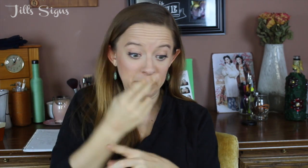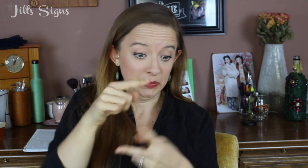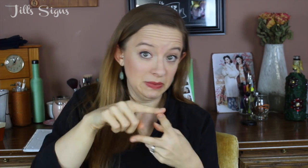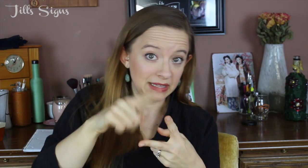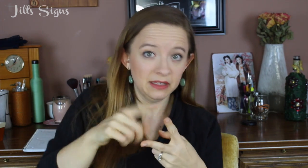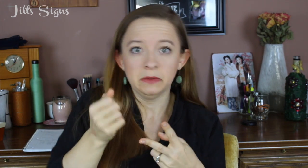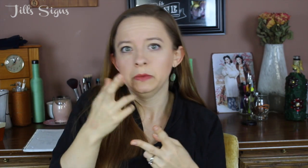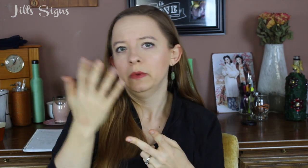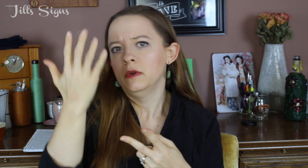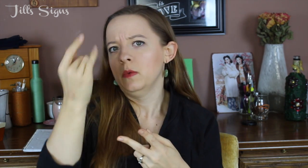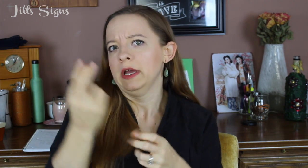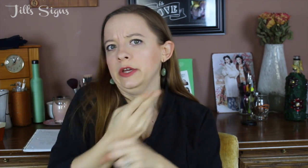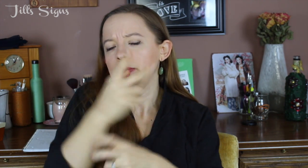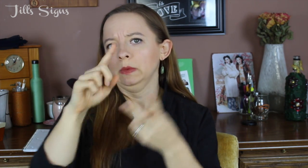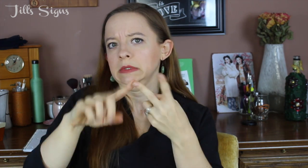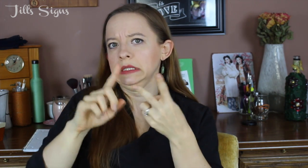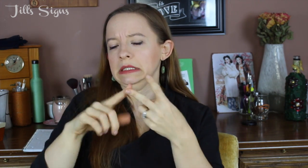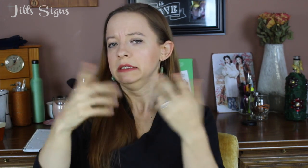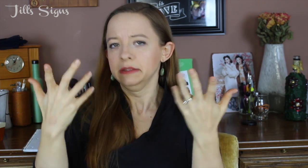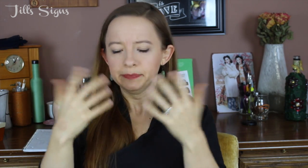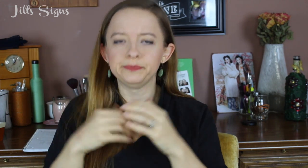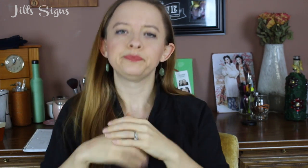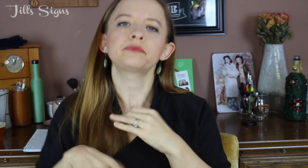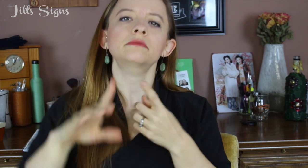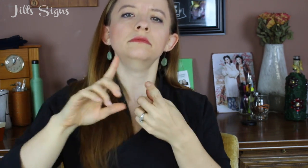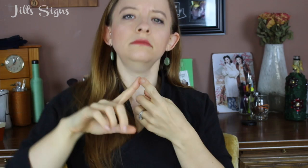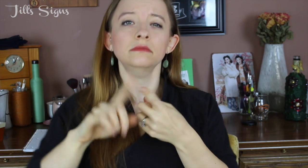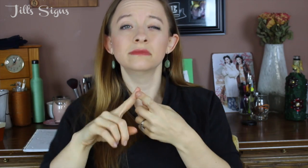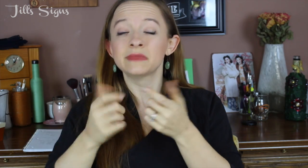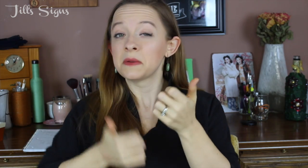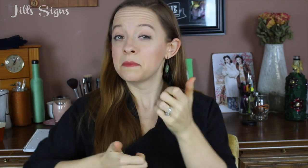they for? Why would I use simultaneous, or why would I use consecutive?